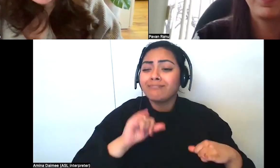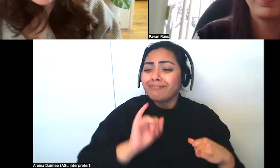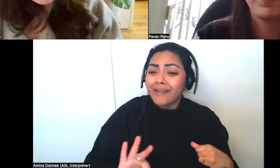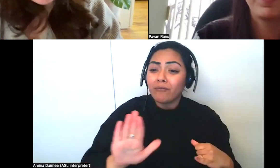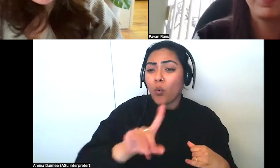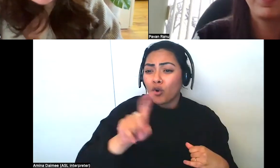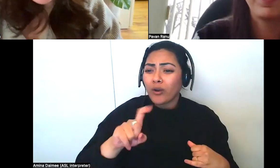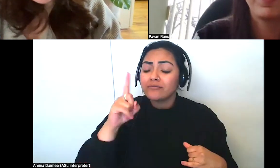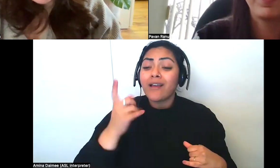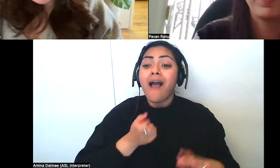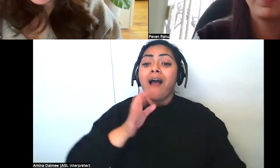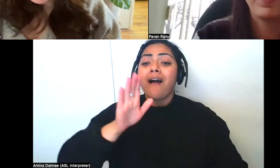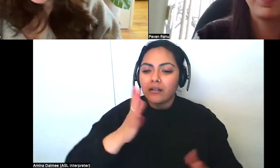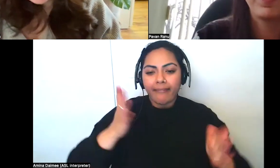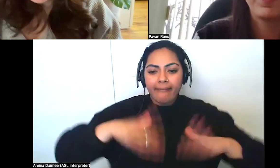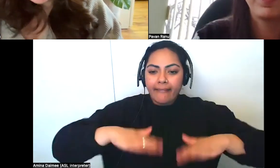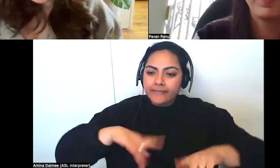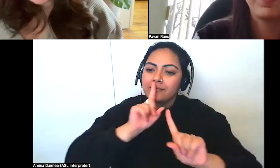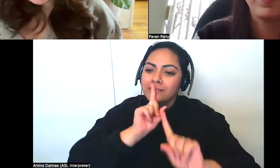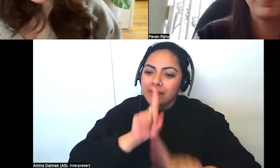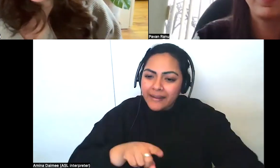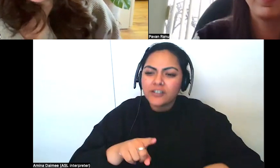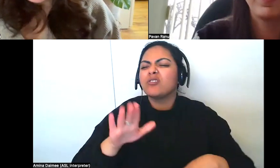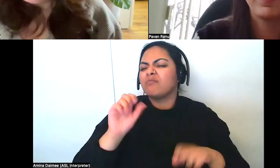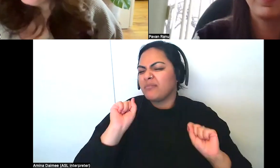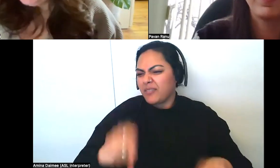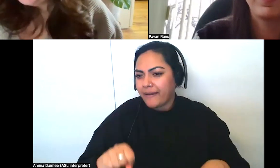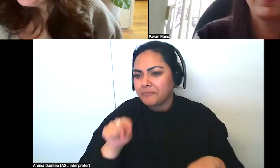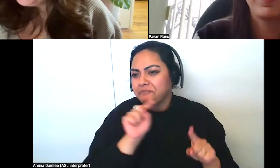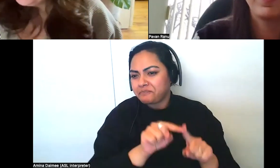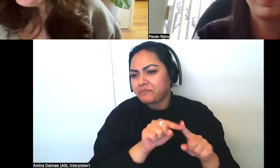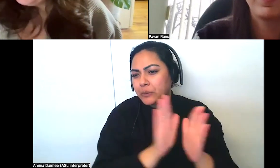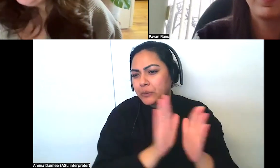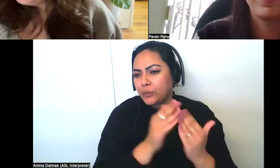and we can make sure Pavan and I get to your questions and do our best to answer them as